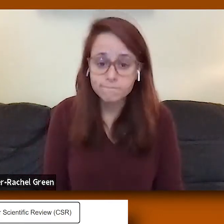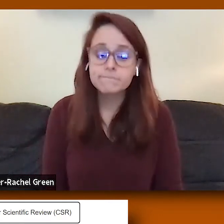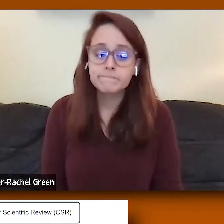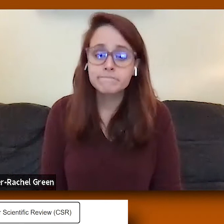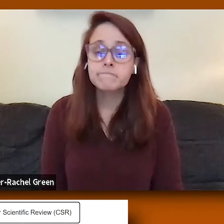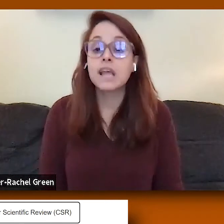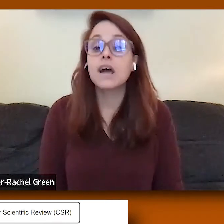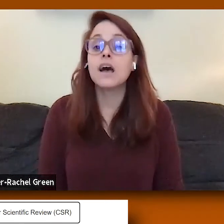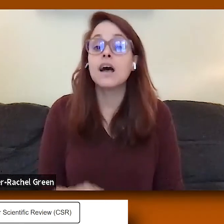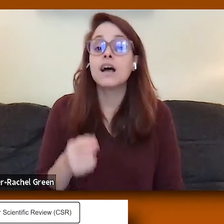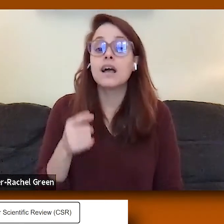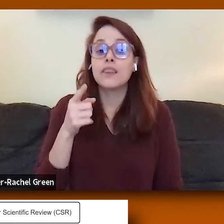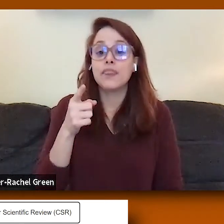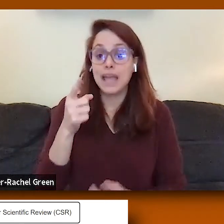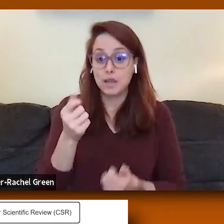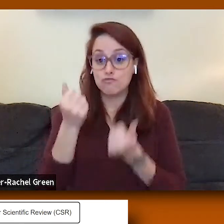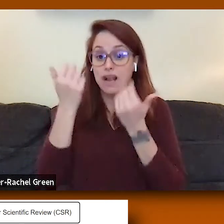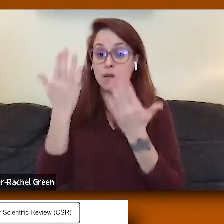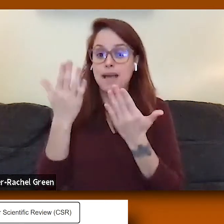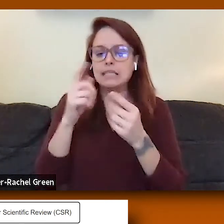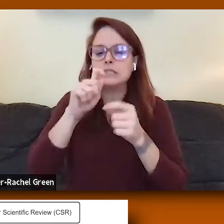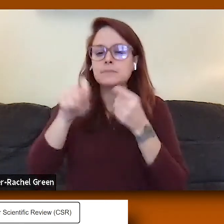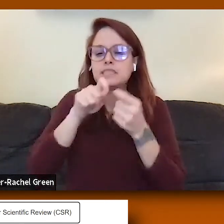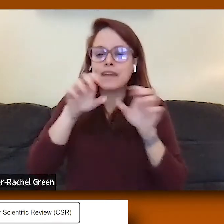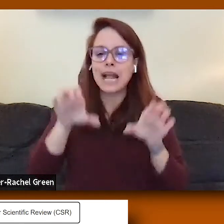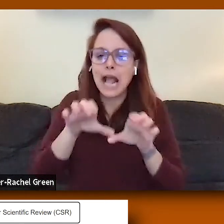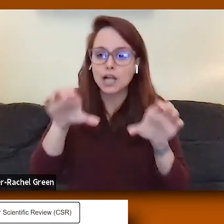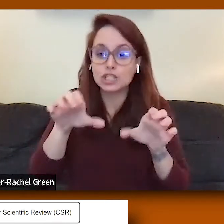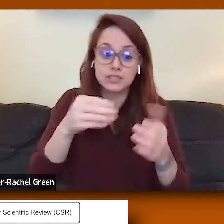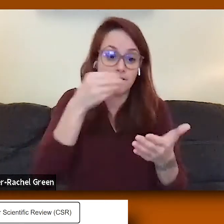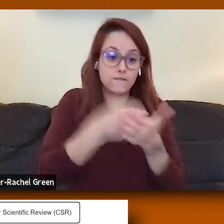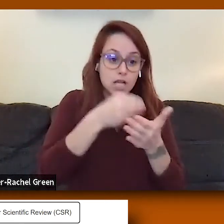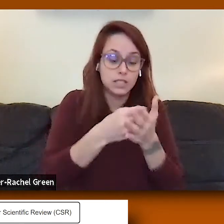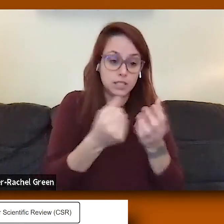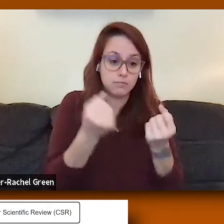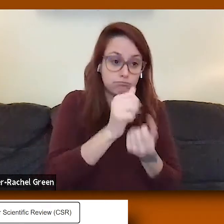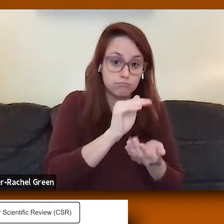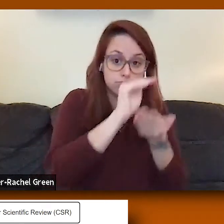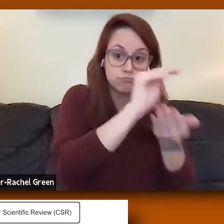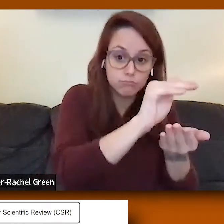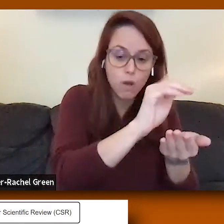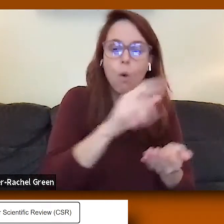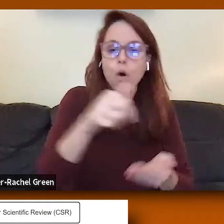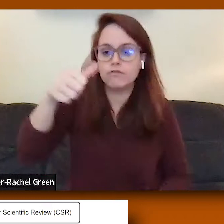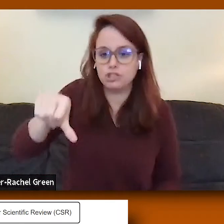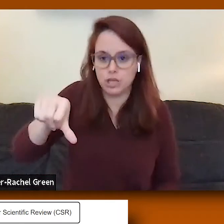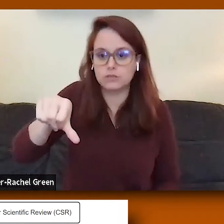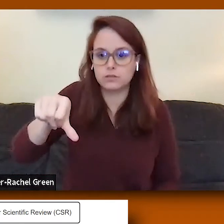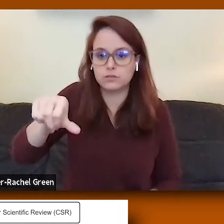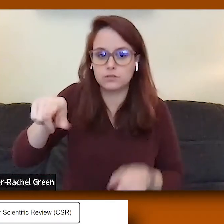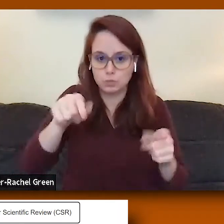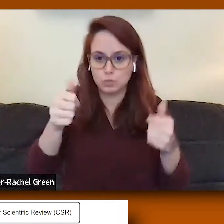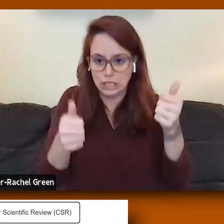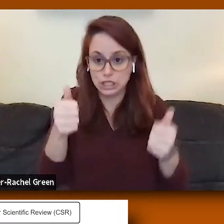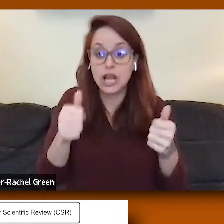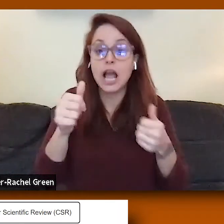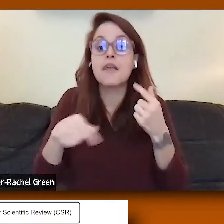And they recommend what action should be taken, whether funding or not funding, and they send their recommendations